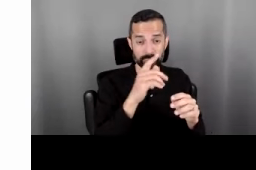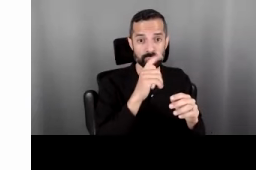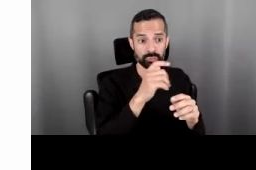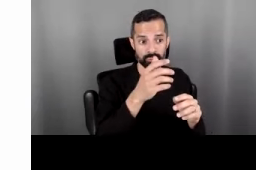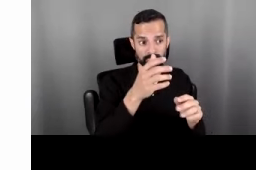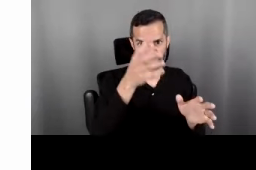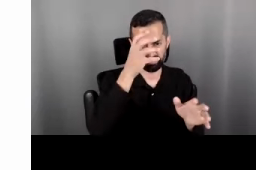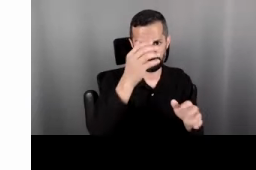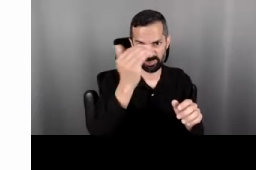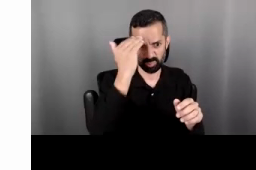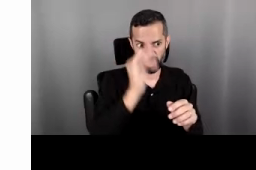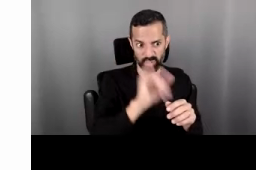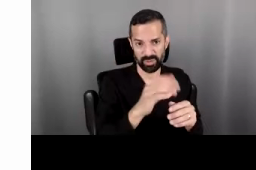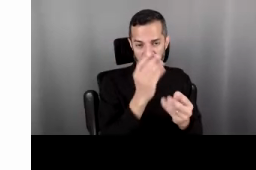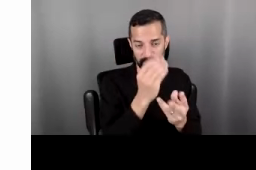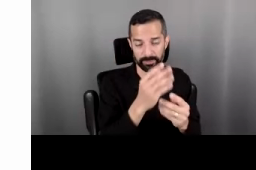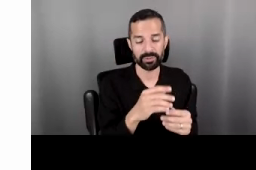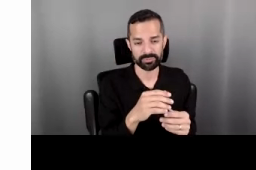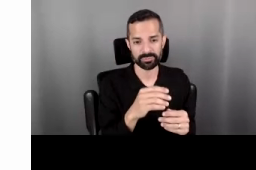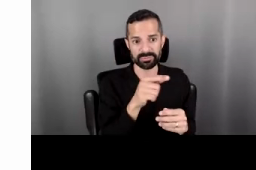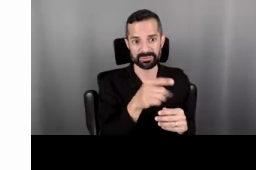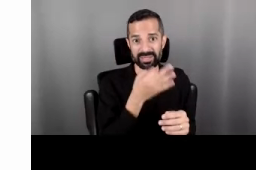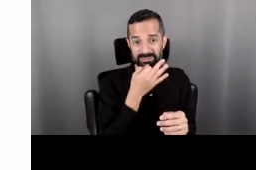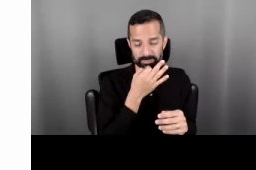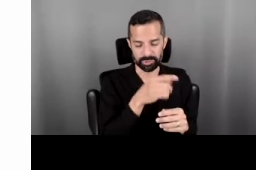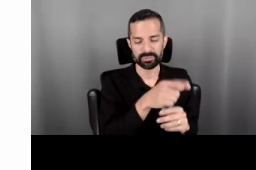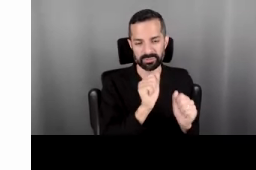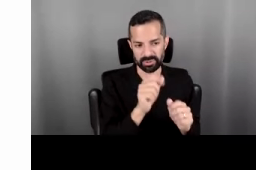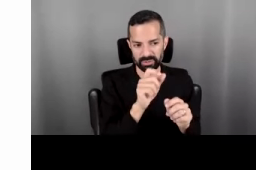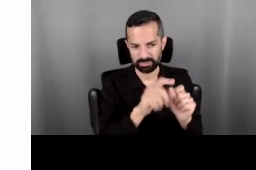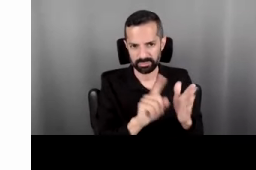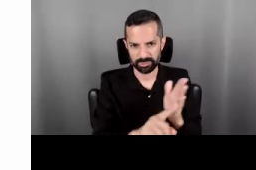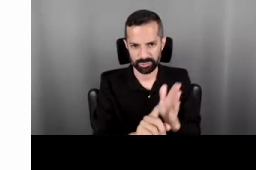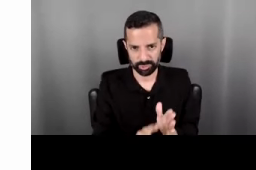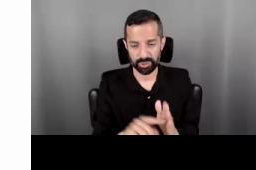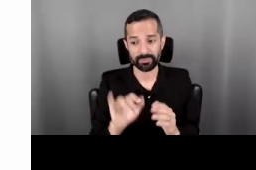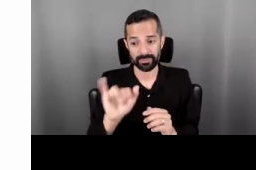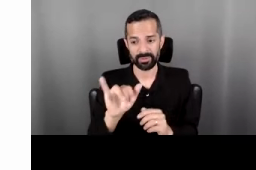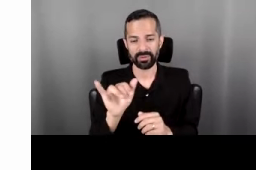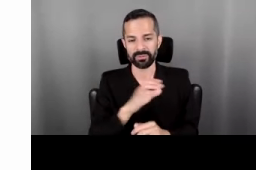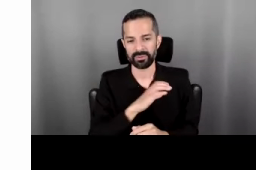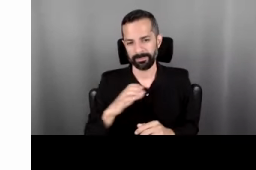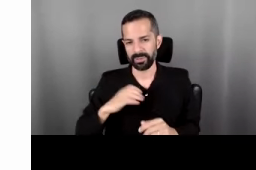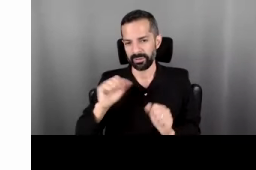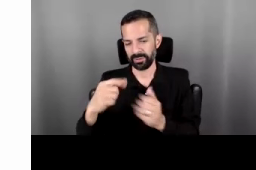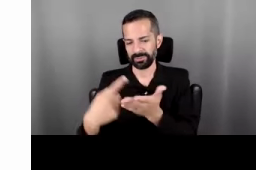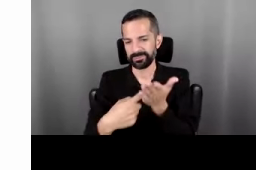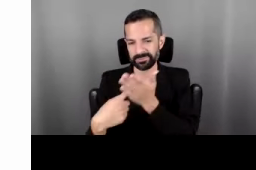so they can be featured appropriately for resource committee consideration. And now